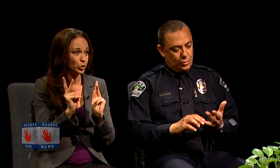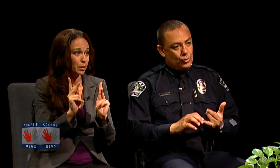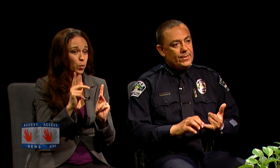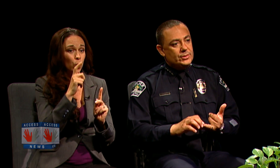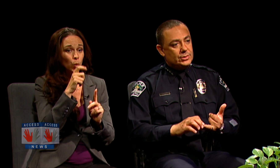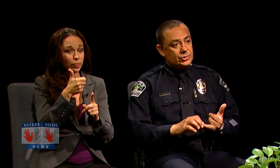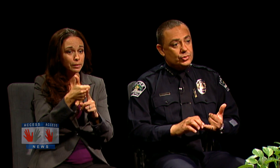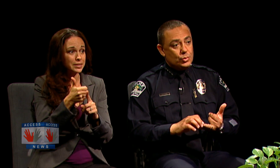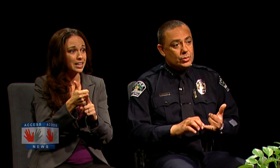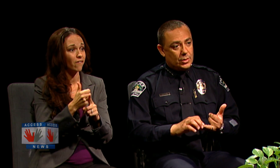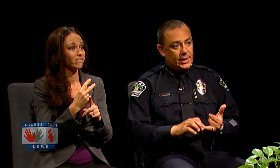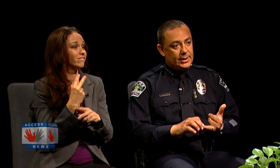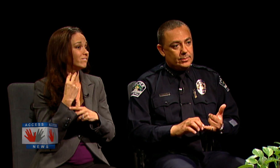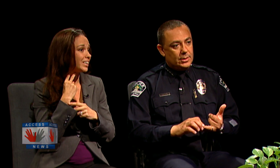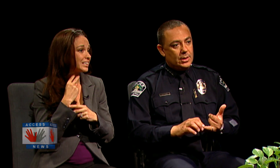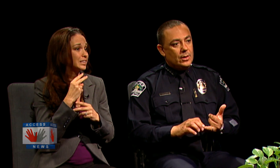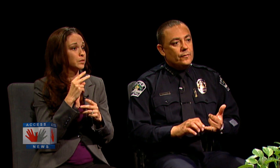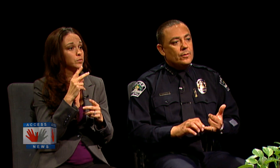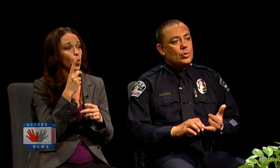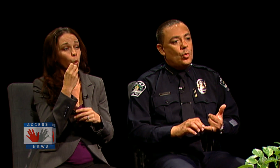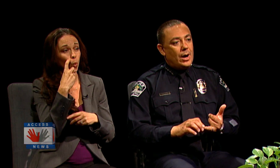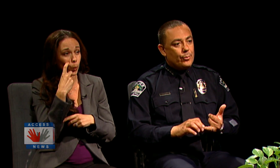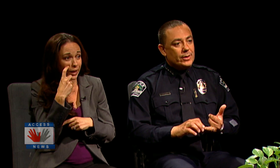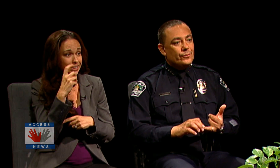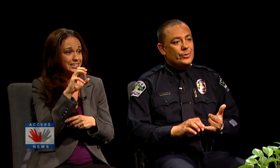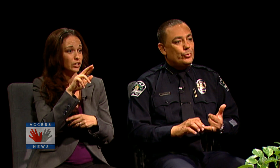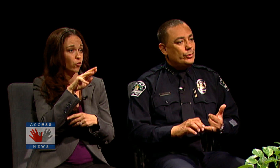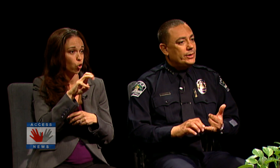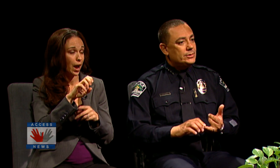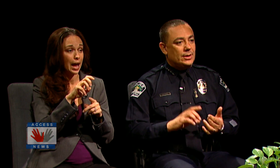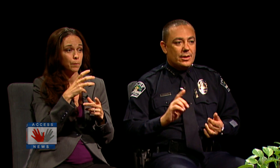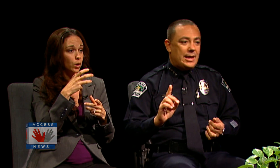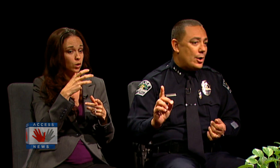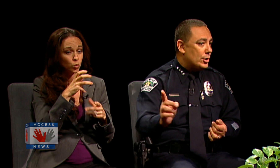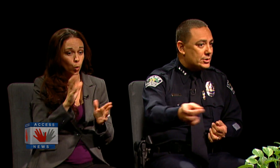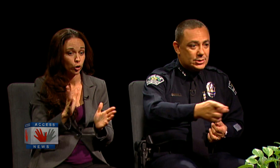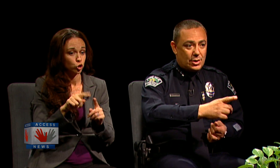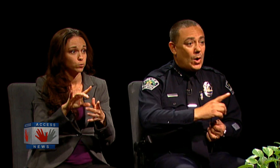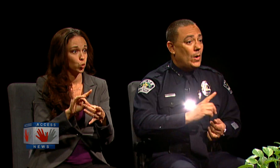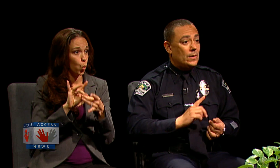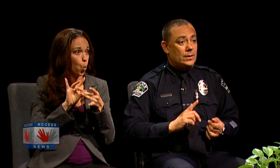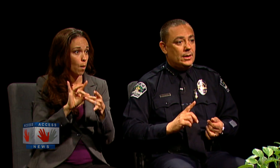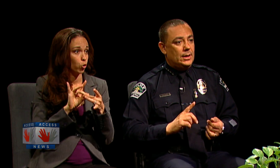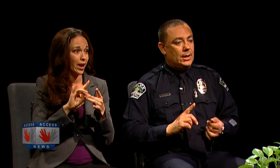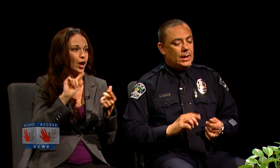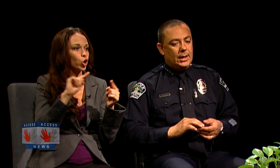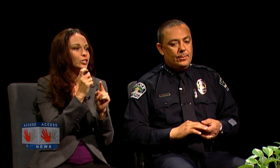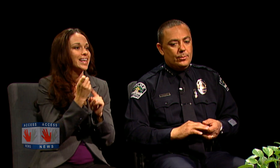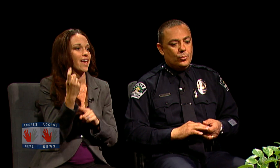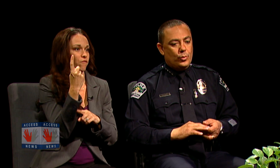OR WITNESSES TO CRIME FROM COOPERATING FROM THE POLICE, THAT'S HURTS US ALL.